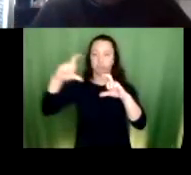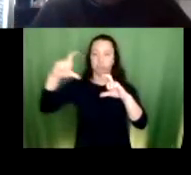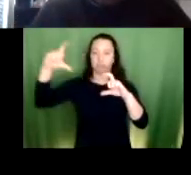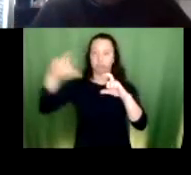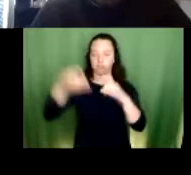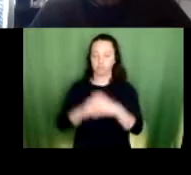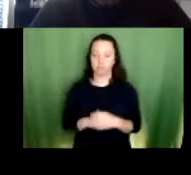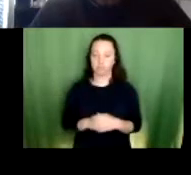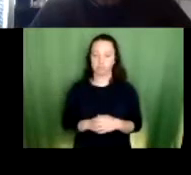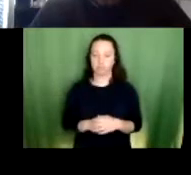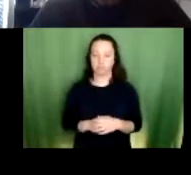Okay next slide.